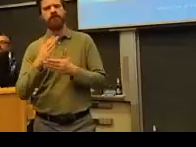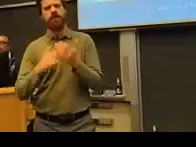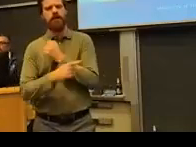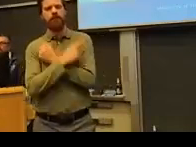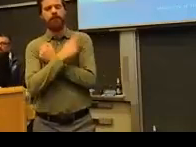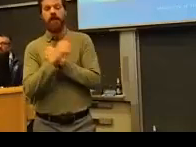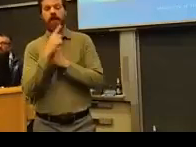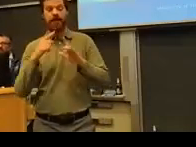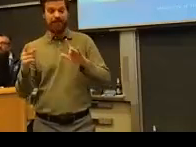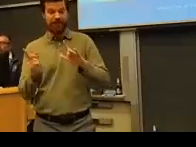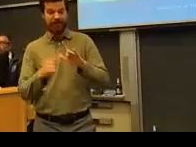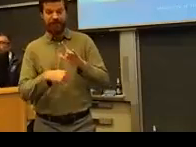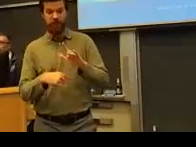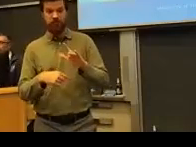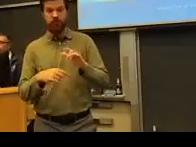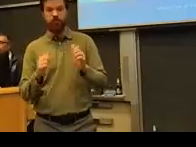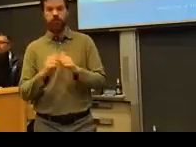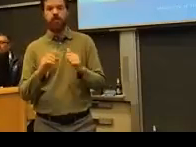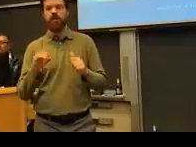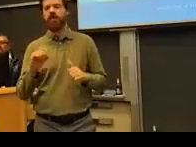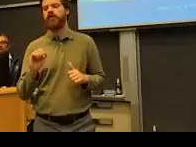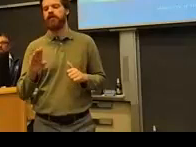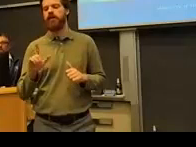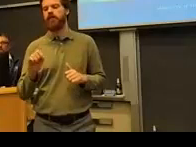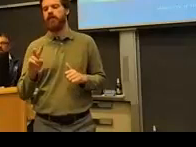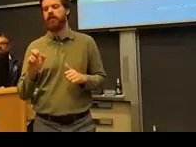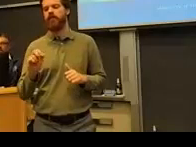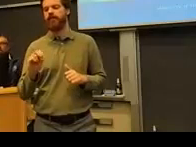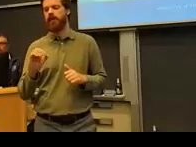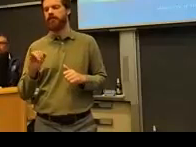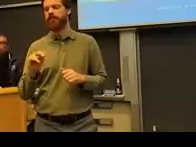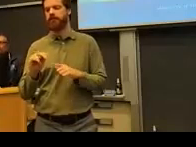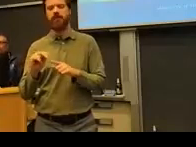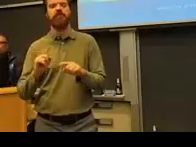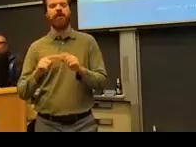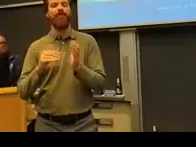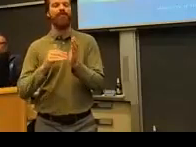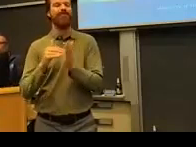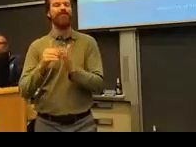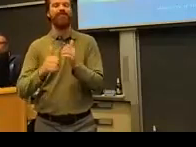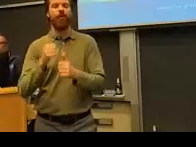the hospital entirely with delanson but there are a lot of mostly anecdotal at this point